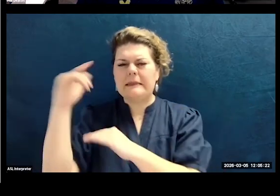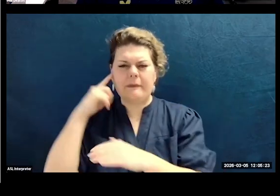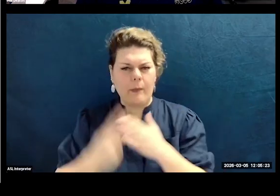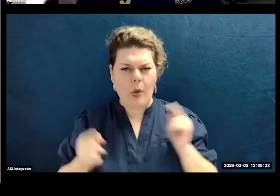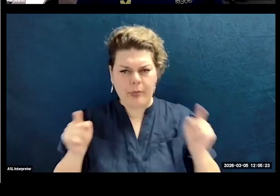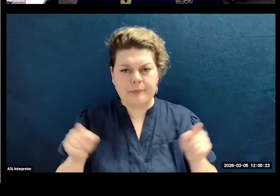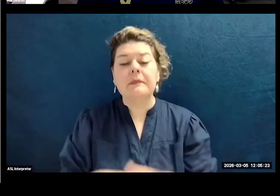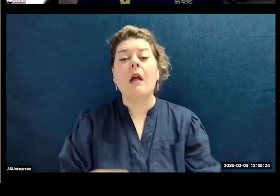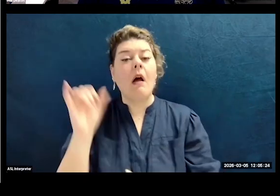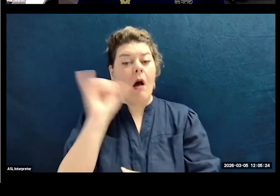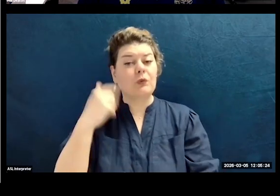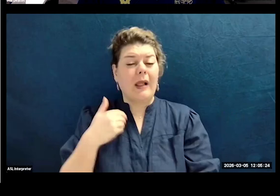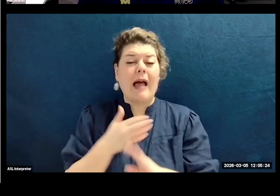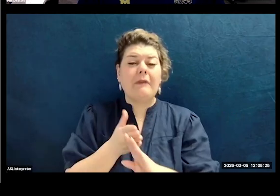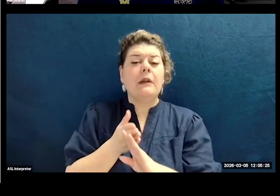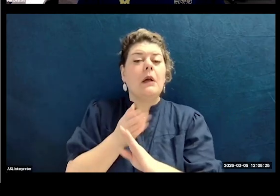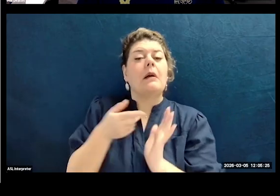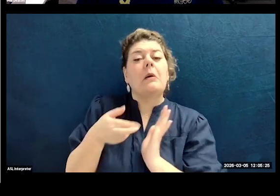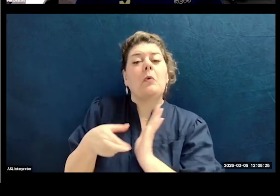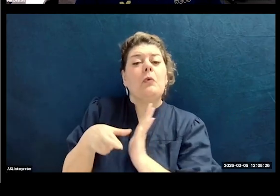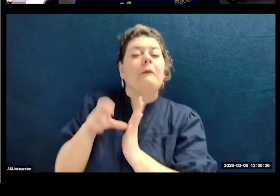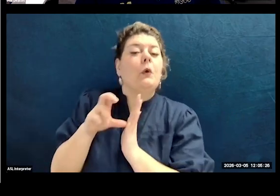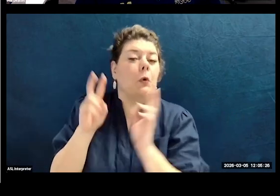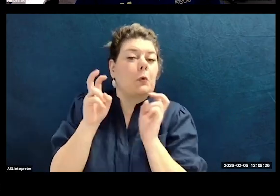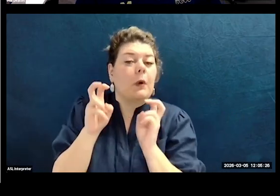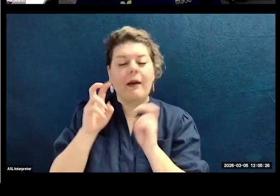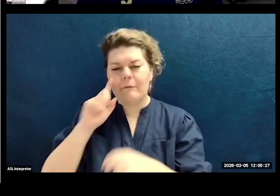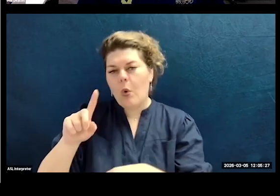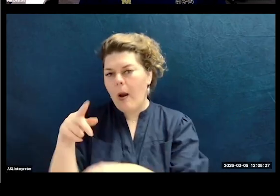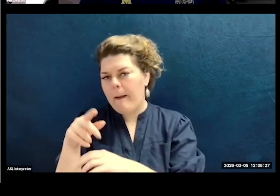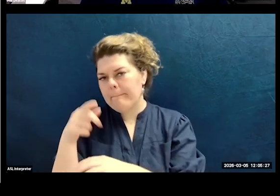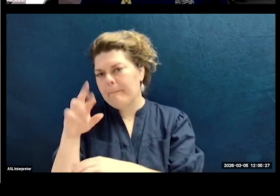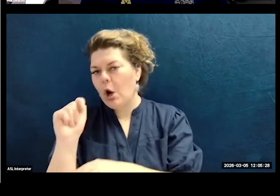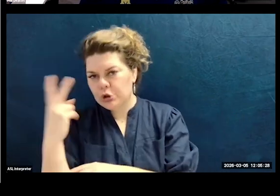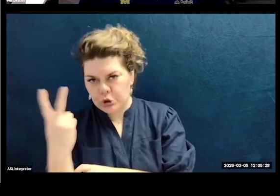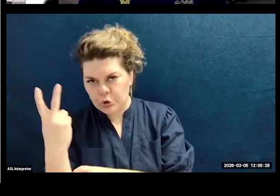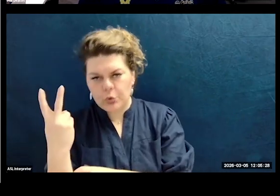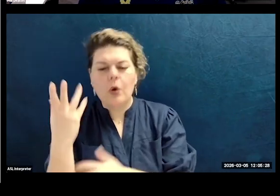Then, we'll do a little bit of a preview for part two, what you can expect to learn in the second part of this workshop series.